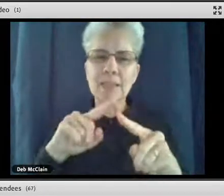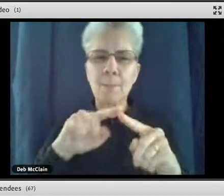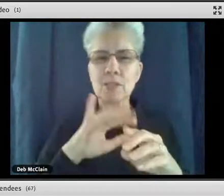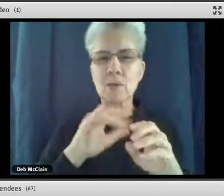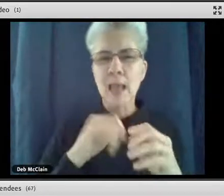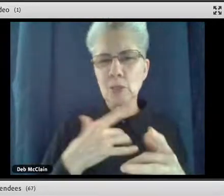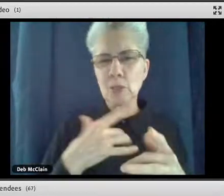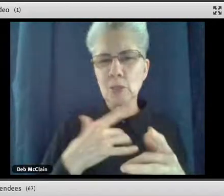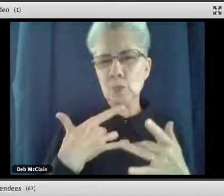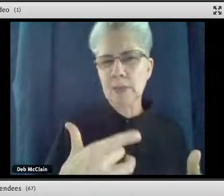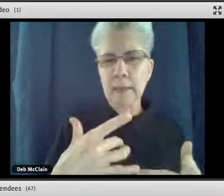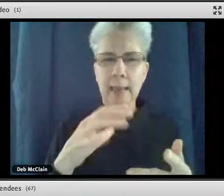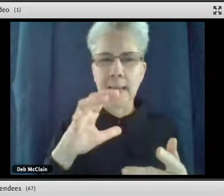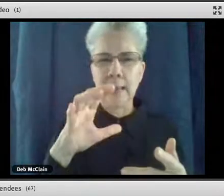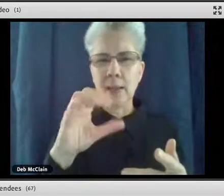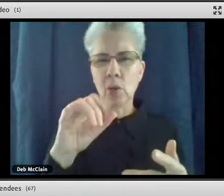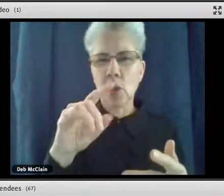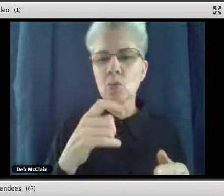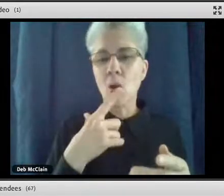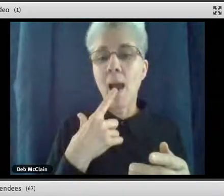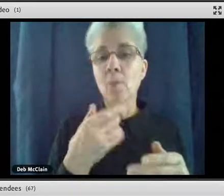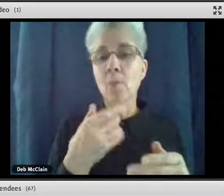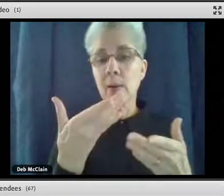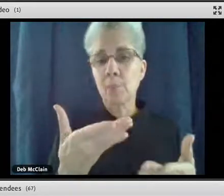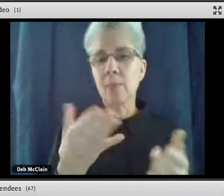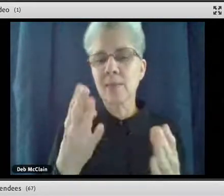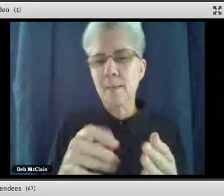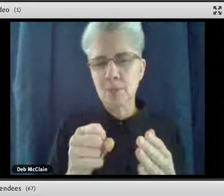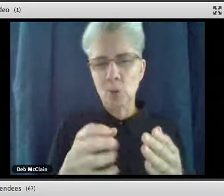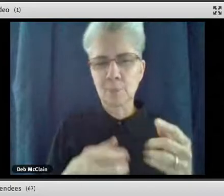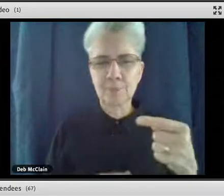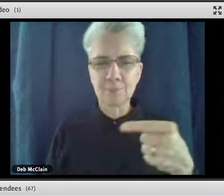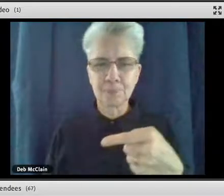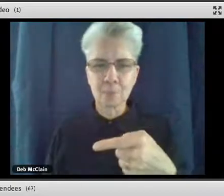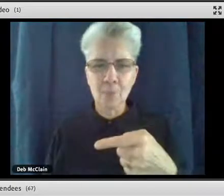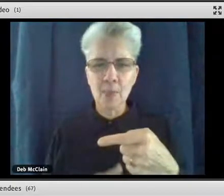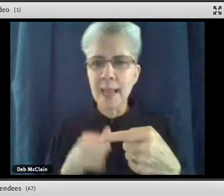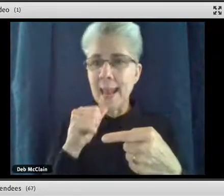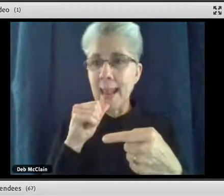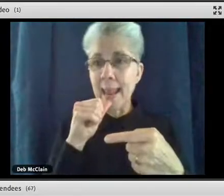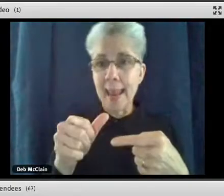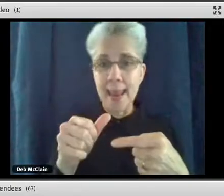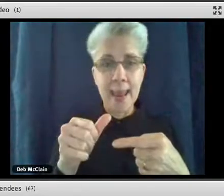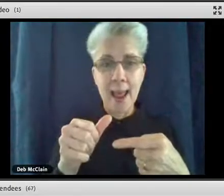but so maybe depends on kind of how you typically coded. So I'll just say -- I want to bring this up.